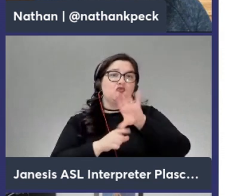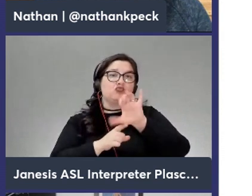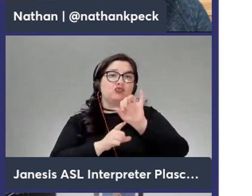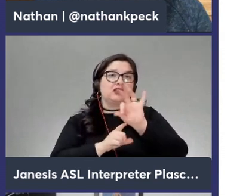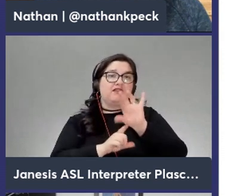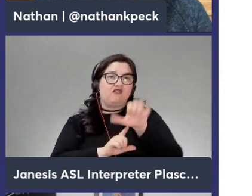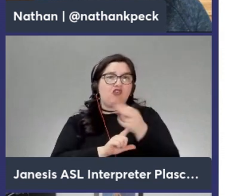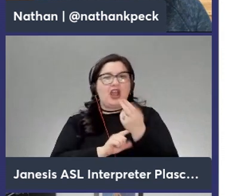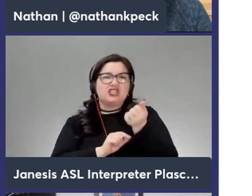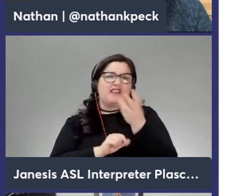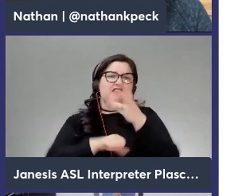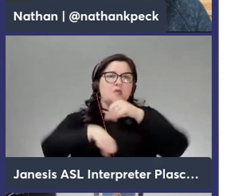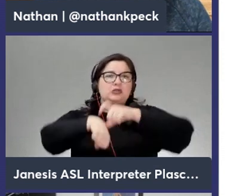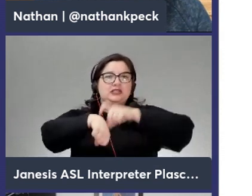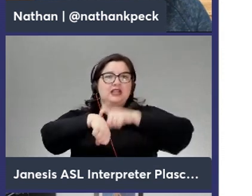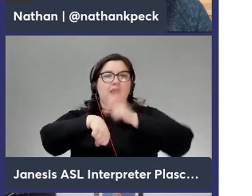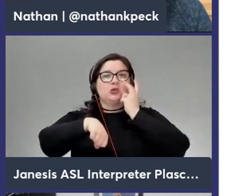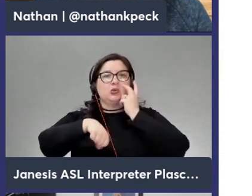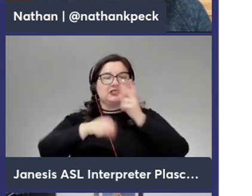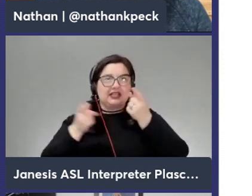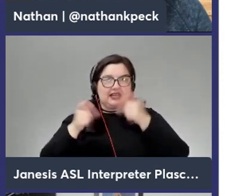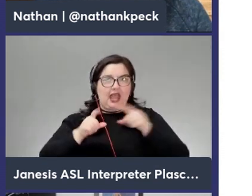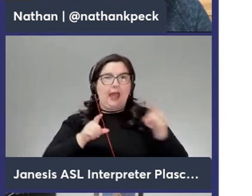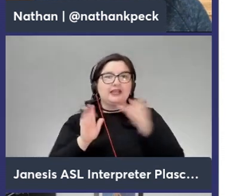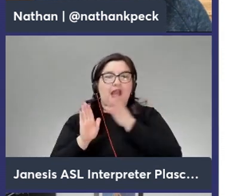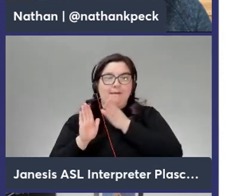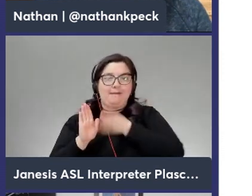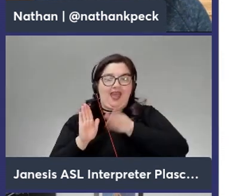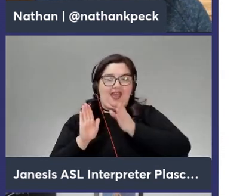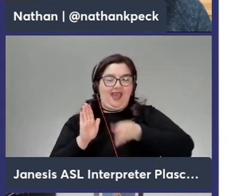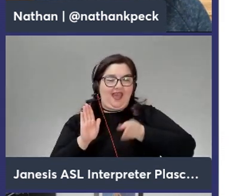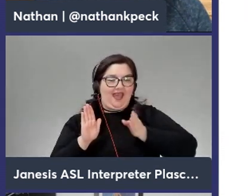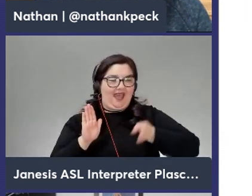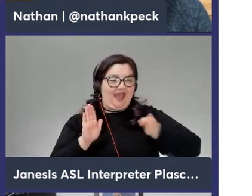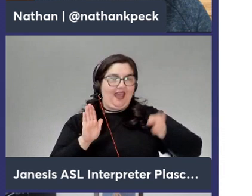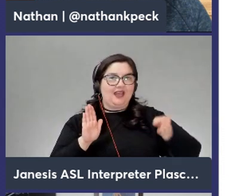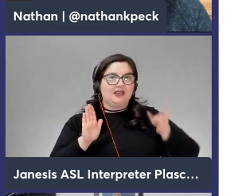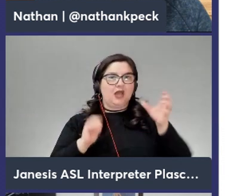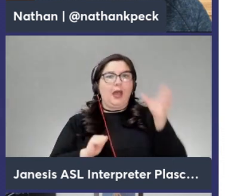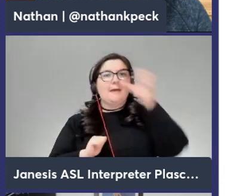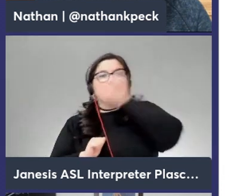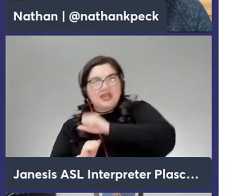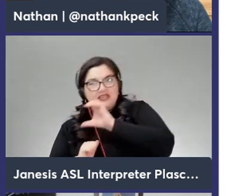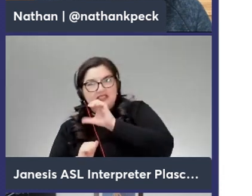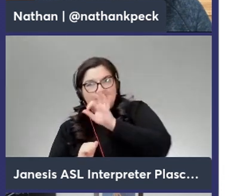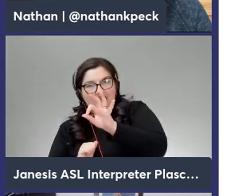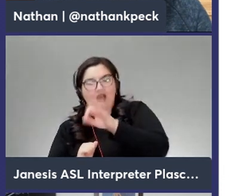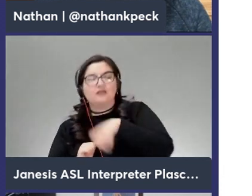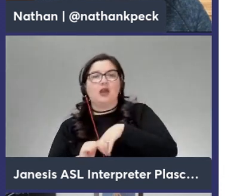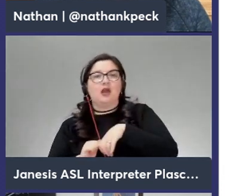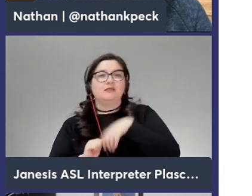what we're gonna start to see emerge is a pattern that says, it's gonna say miss from CloudFront, hit from CloudFront, hit from CloudFront.